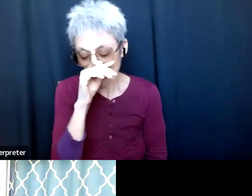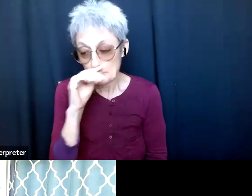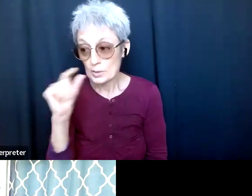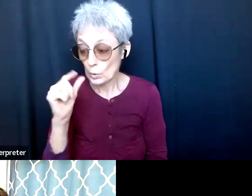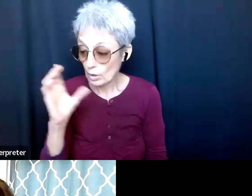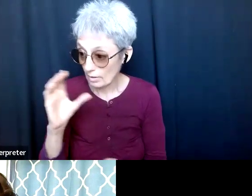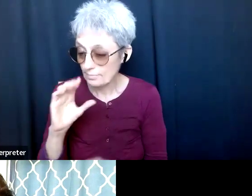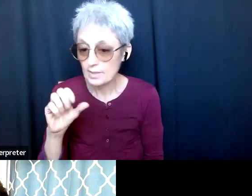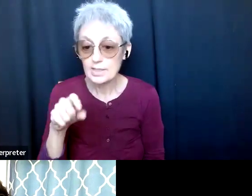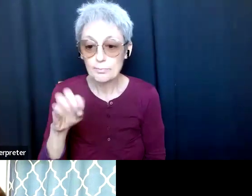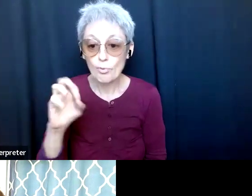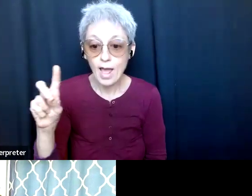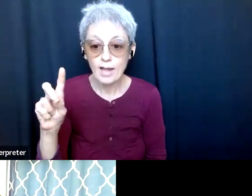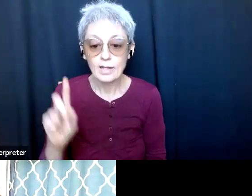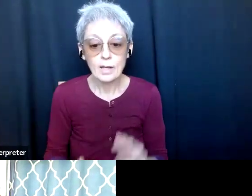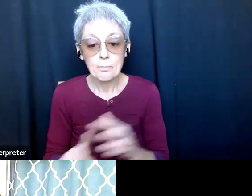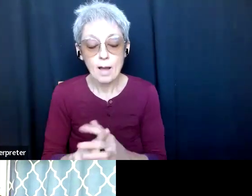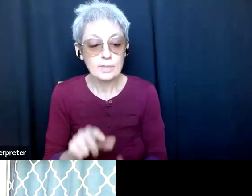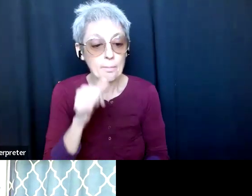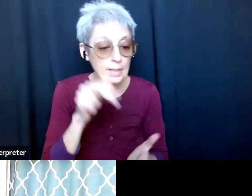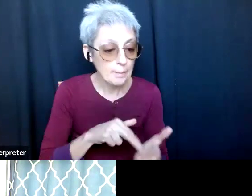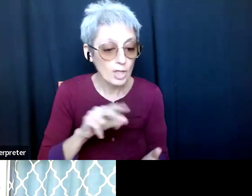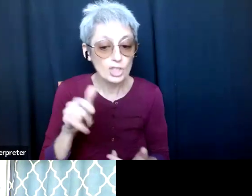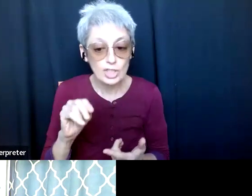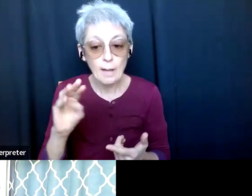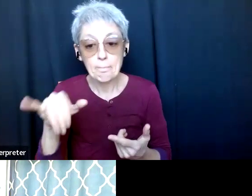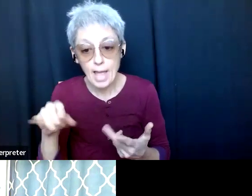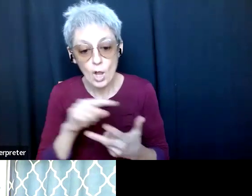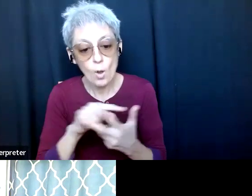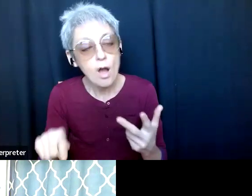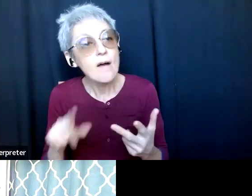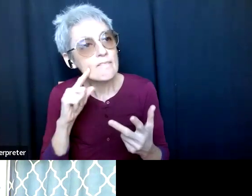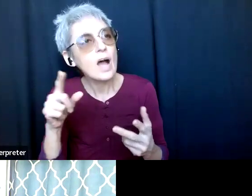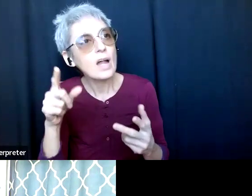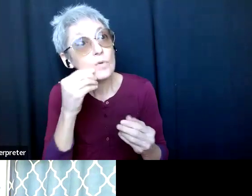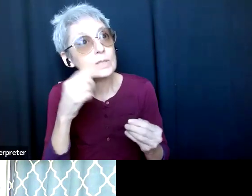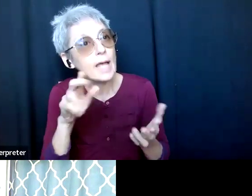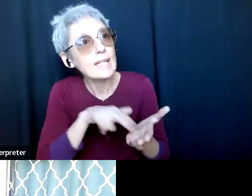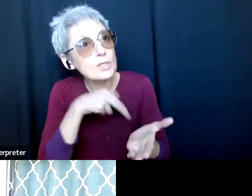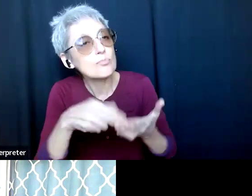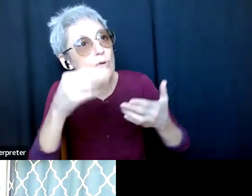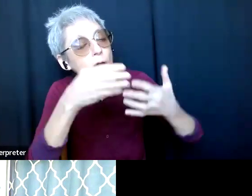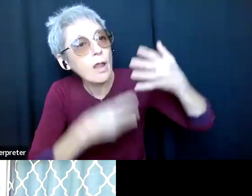where participants can use the head rotations, their body rotations to solve a spatial listening challenge